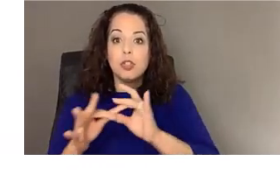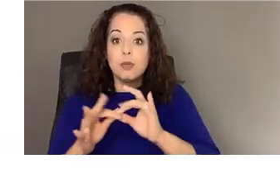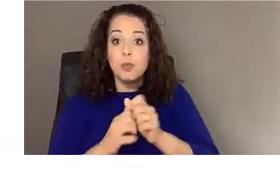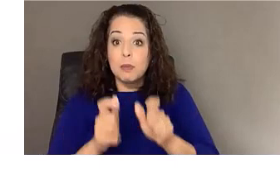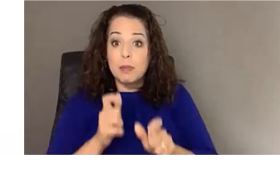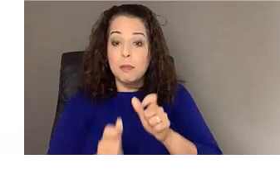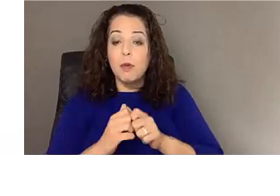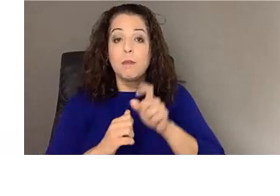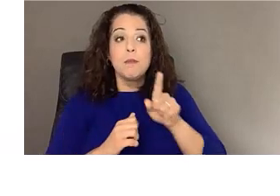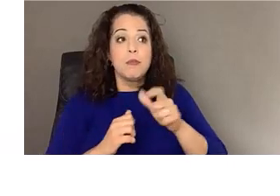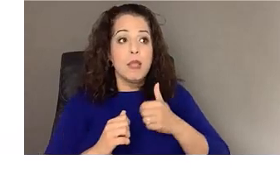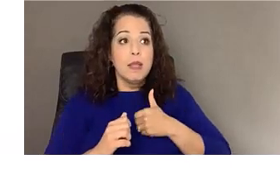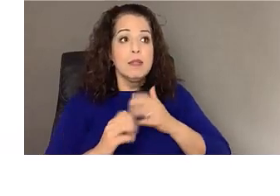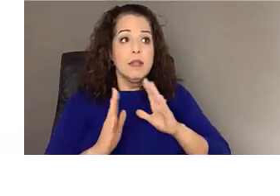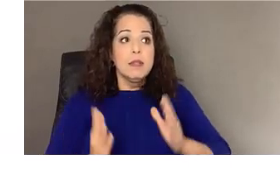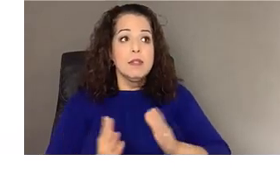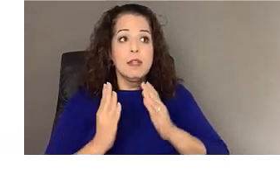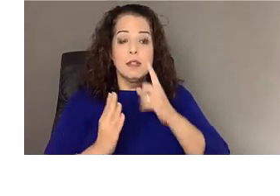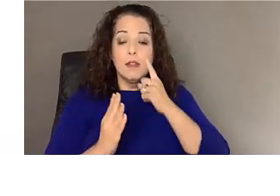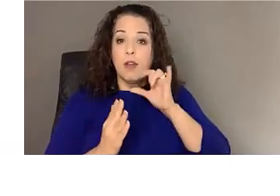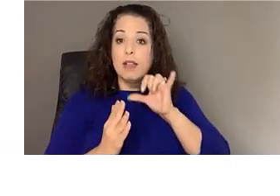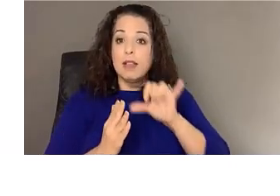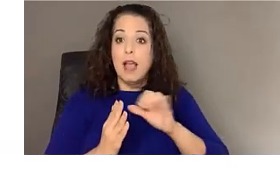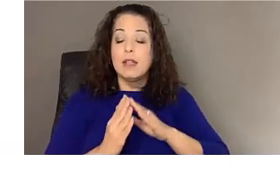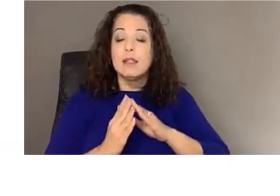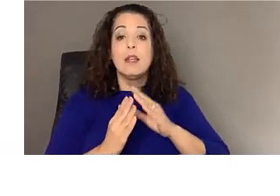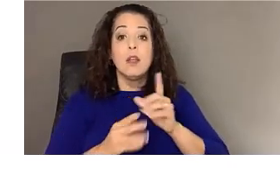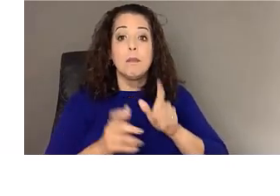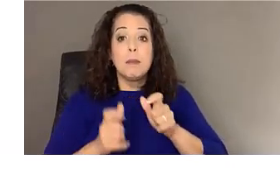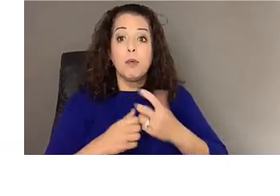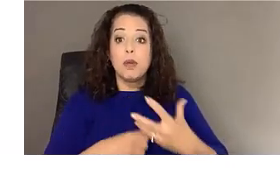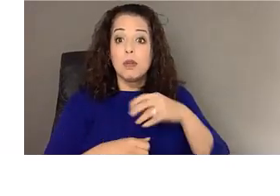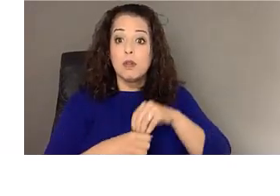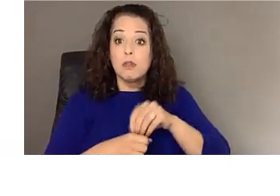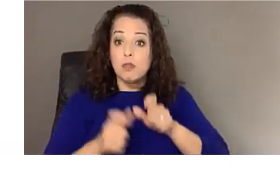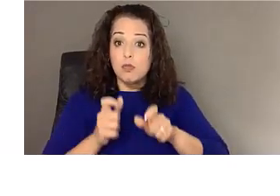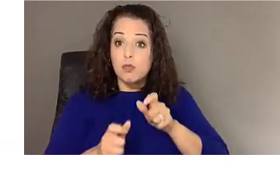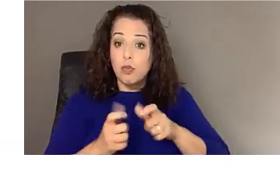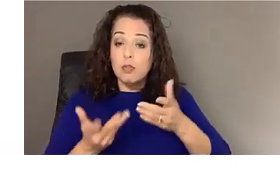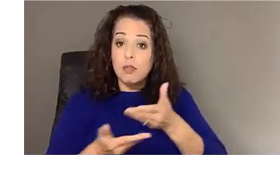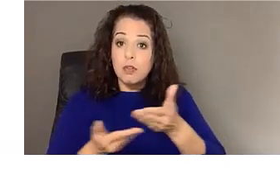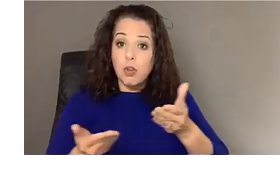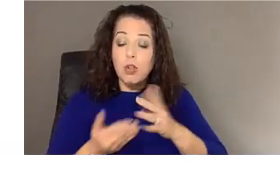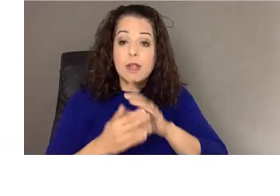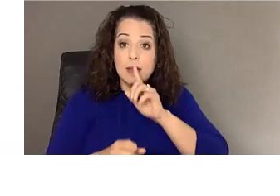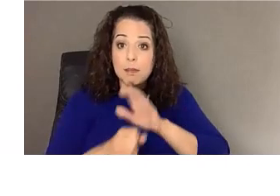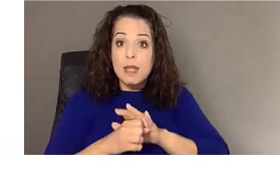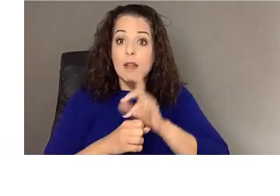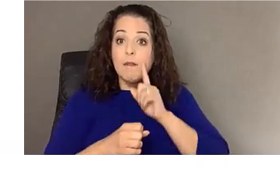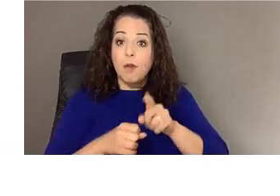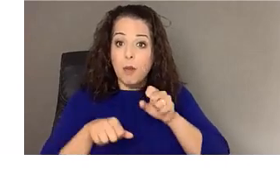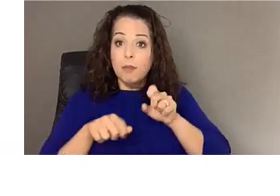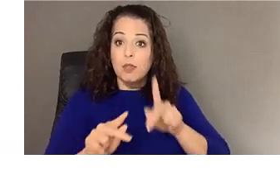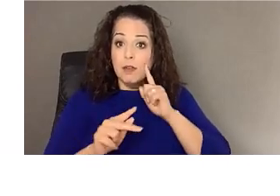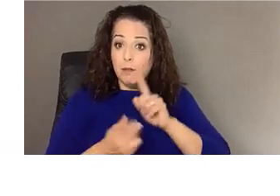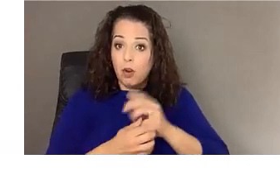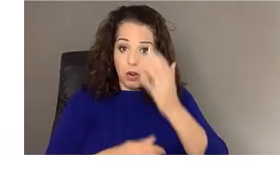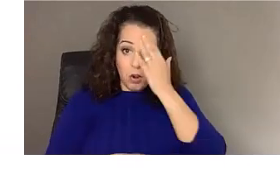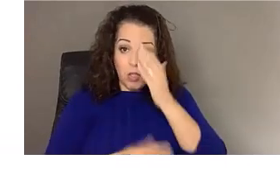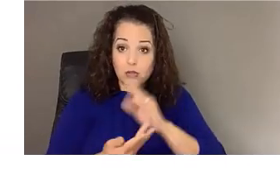and clinicians, and other stakeholders, creating opportunity for knowledge exchange. They can also play as a capacity builder,